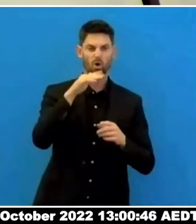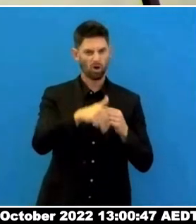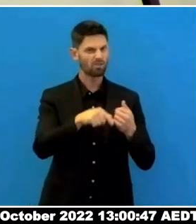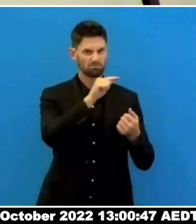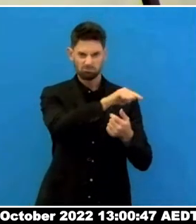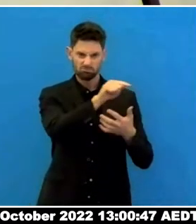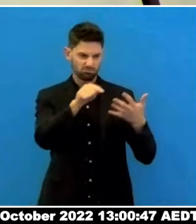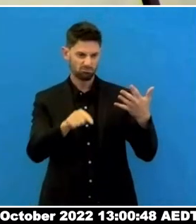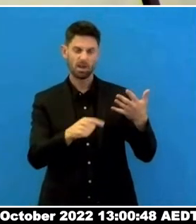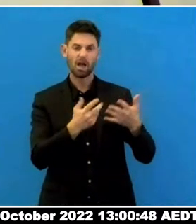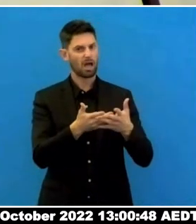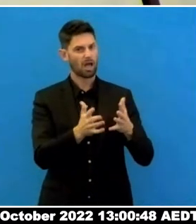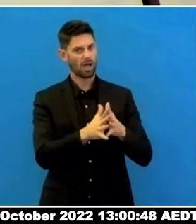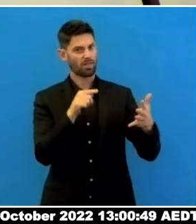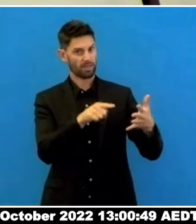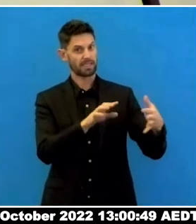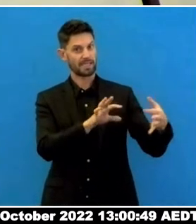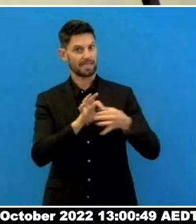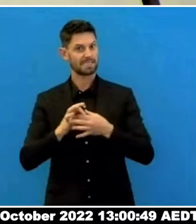as fitting within our Terms of Reference?